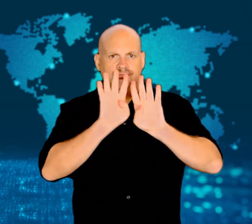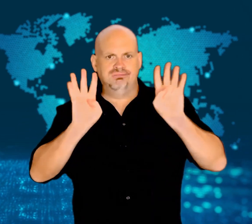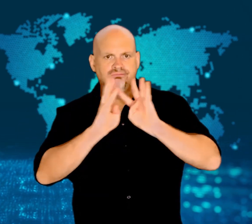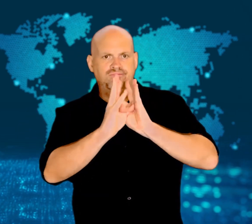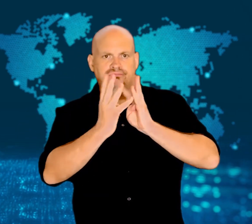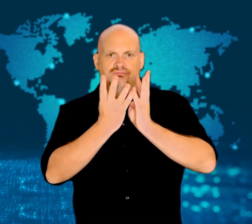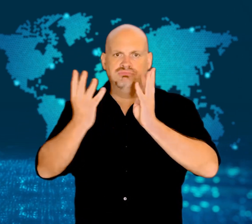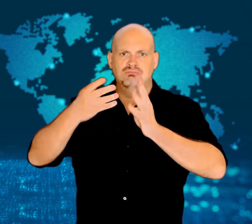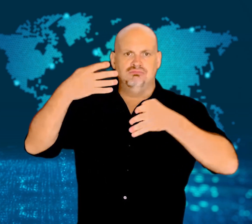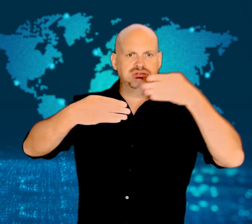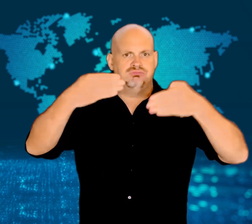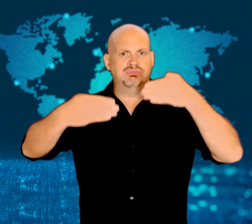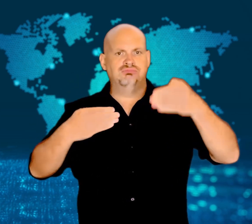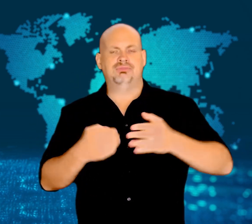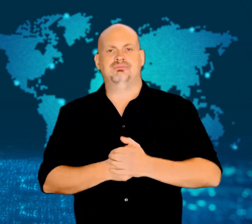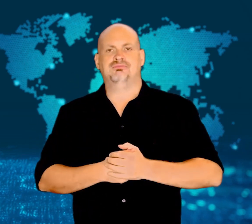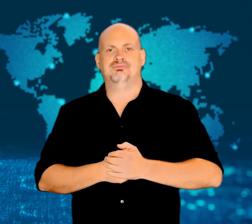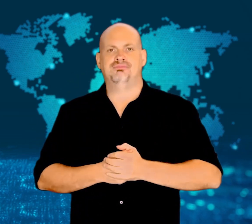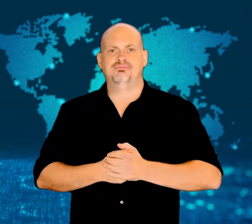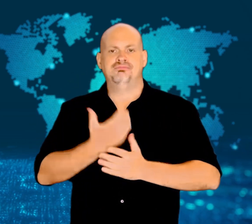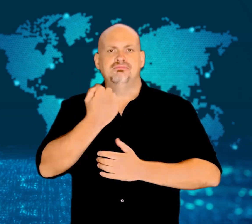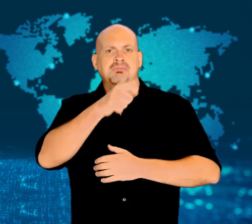with the green fences as well.